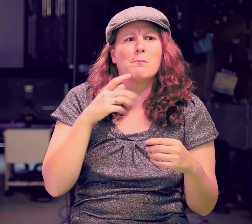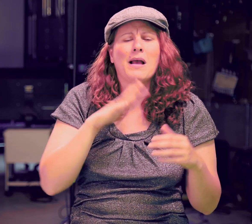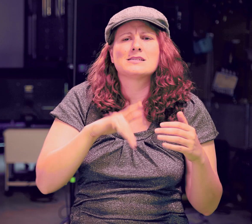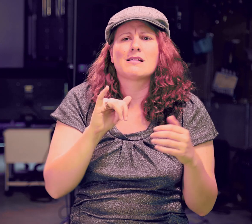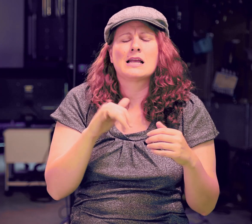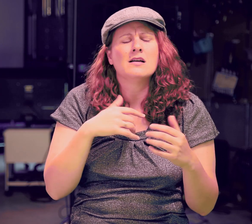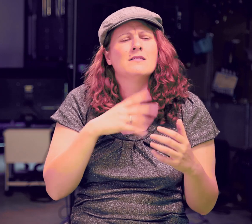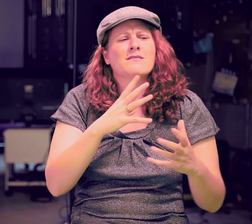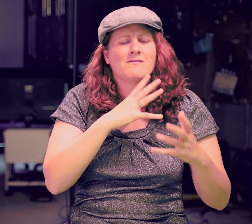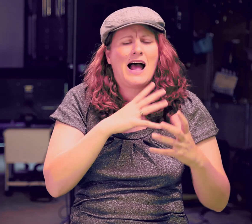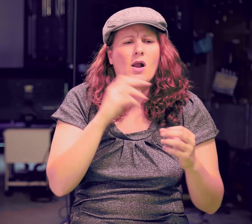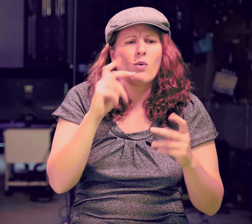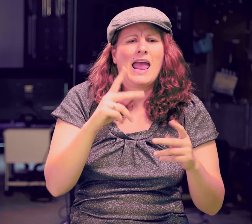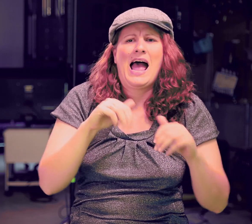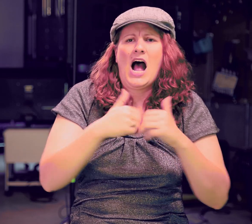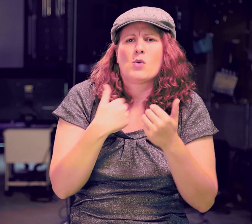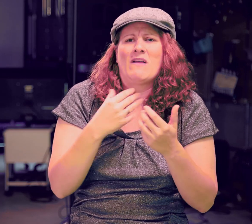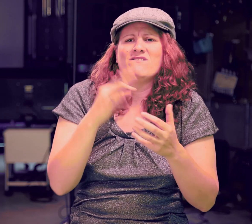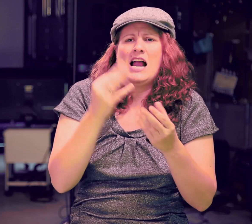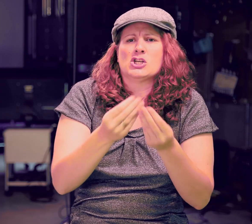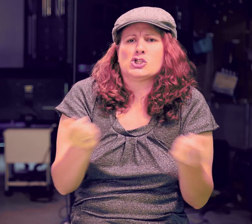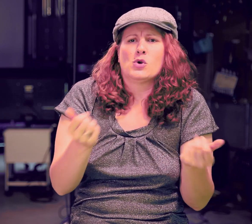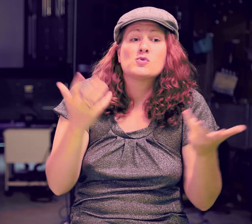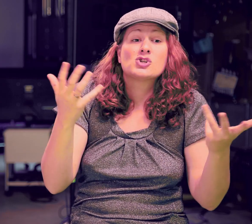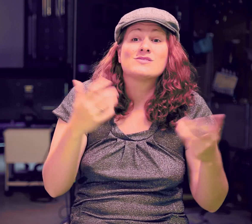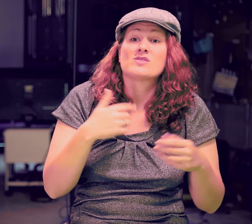Basically, like ok how I would find a solution?